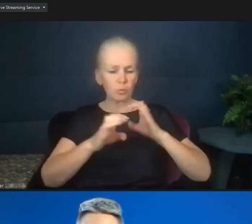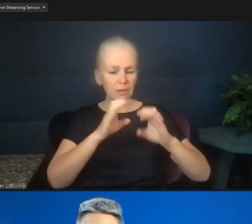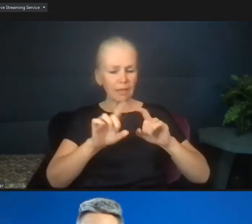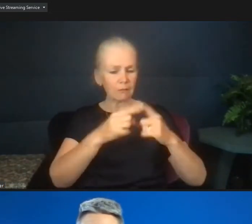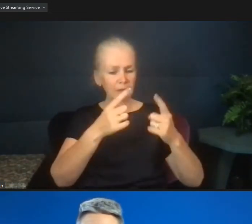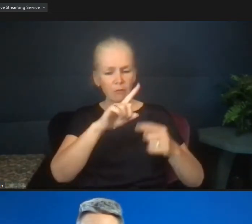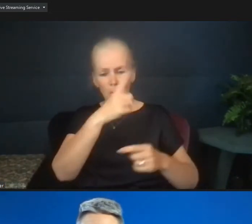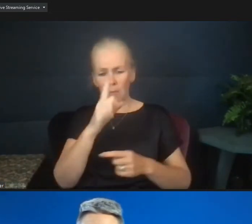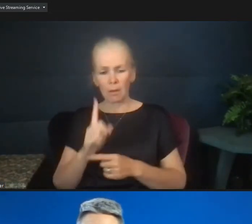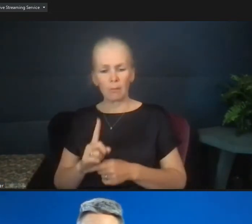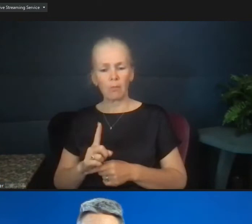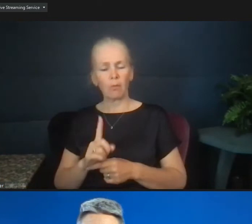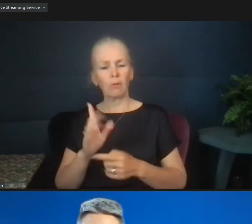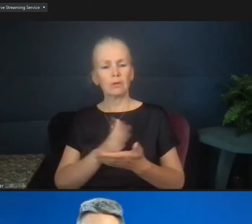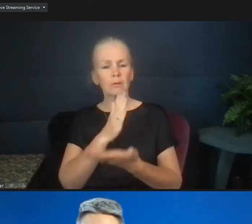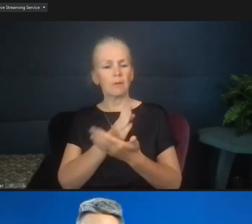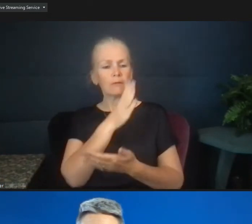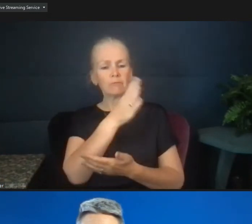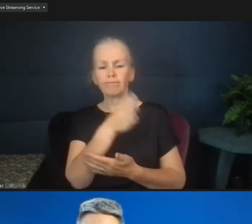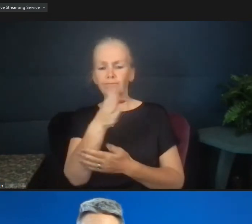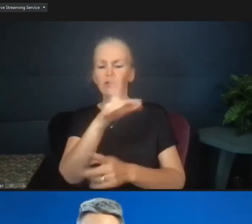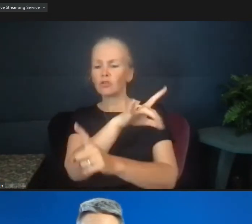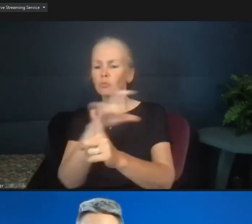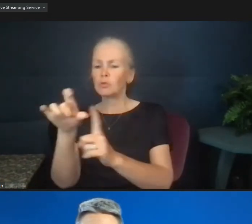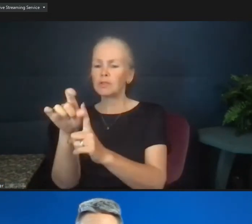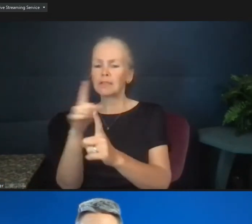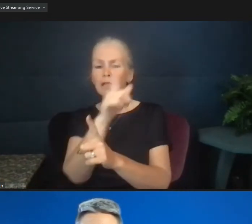to communicate directly with the community, directly with the students but also the people